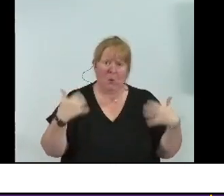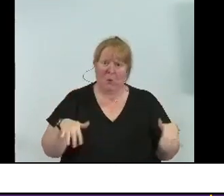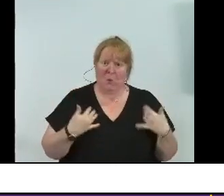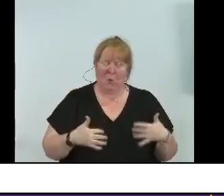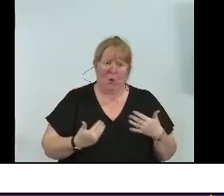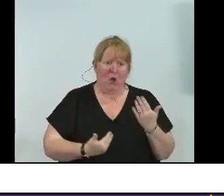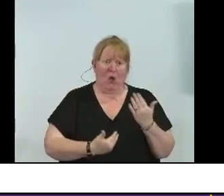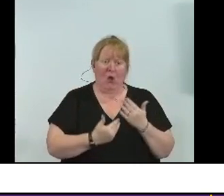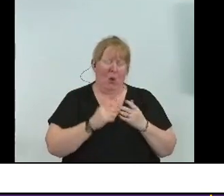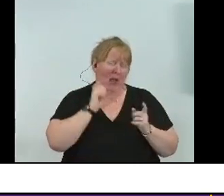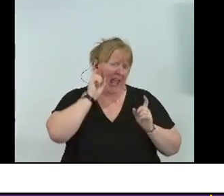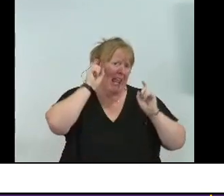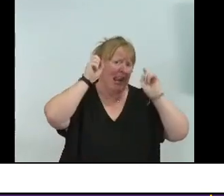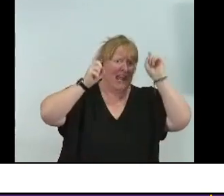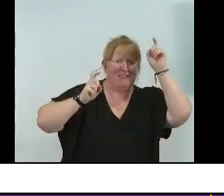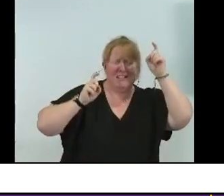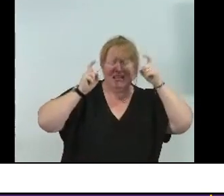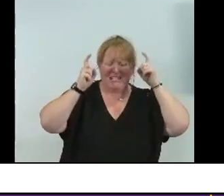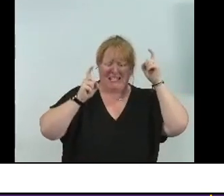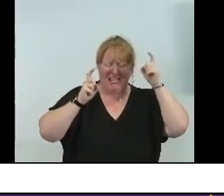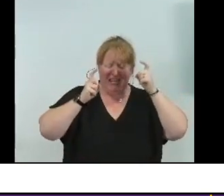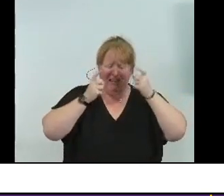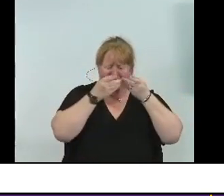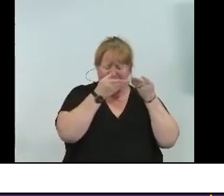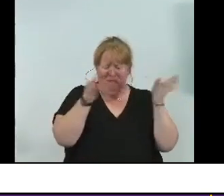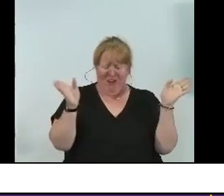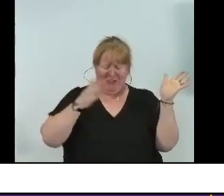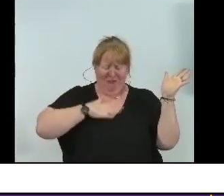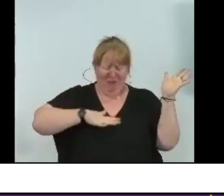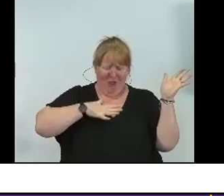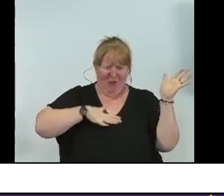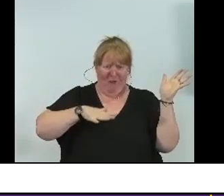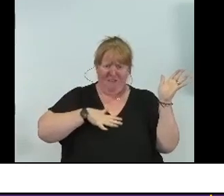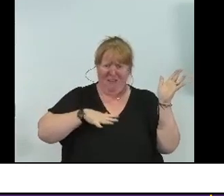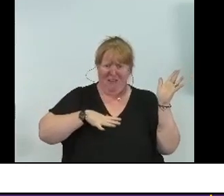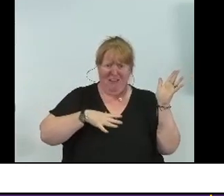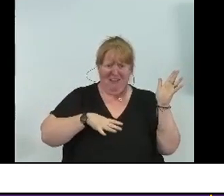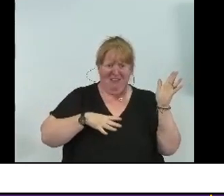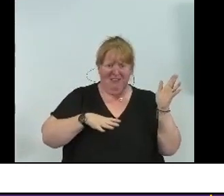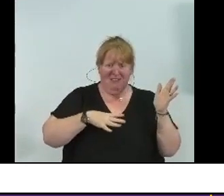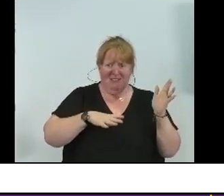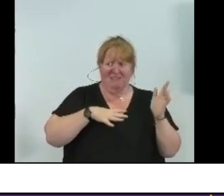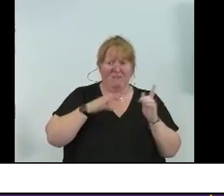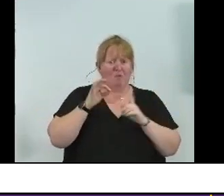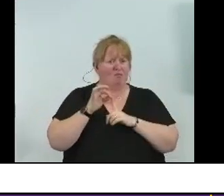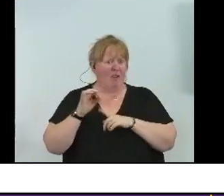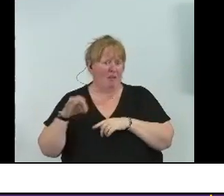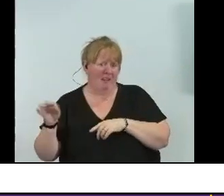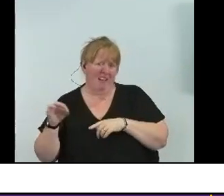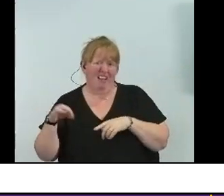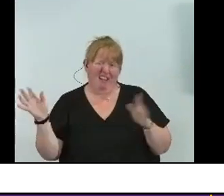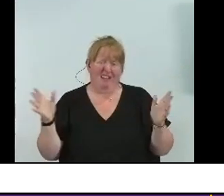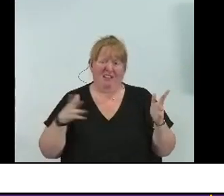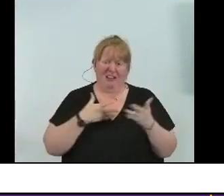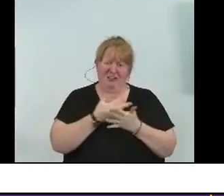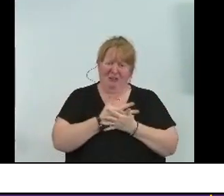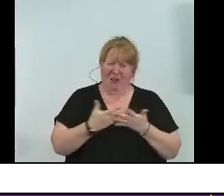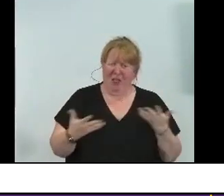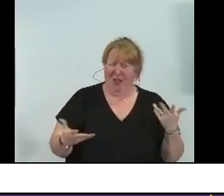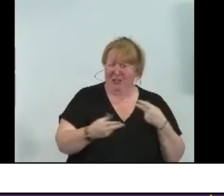a really innovative range of adaptive clothing that Primark, you may already be aware of. They've had lots of coverage in the media.